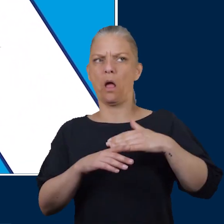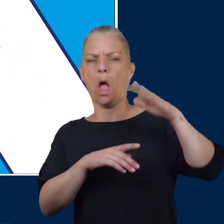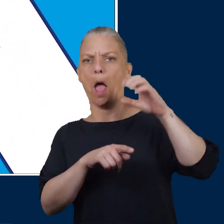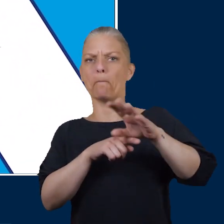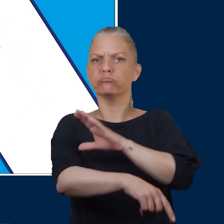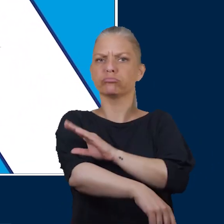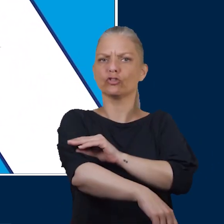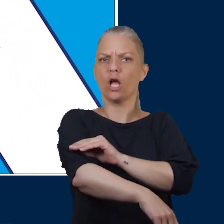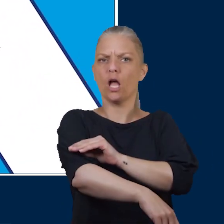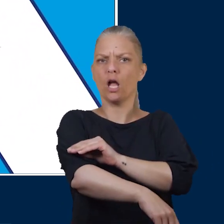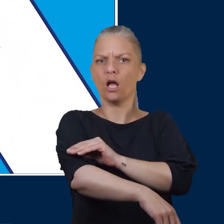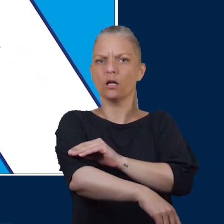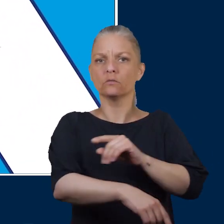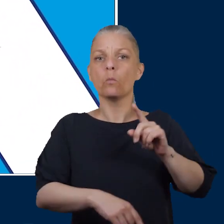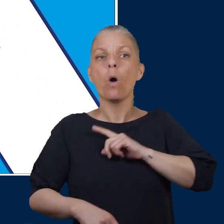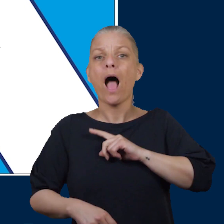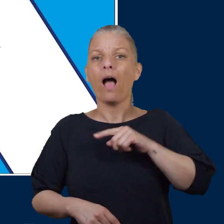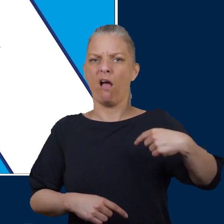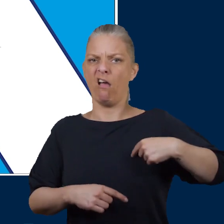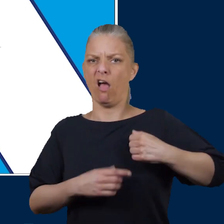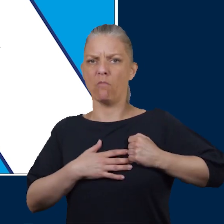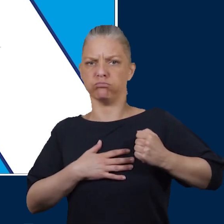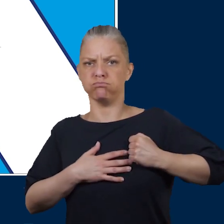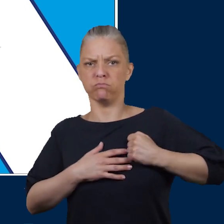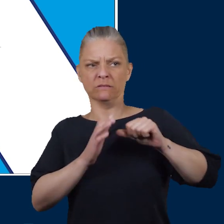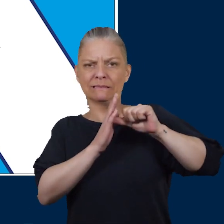This is when your heart has to work harder to push blood around your body.